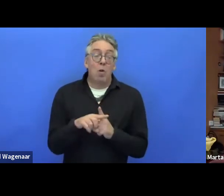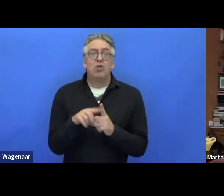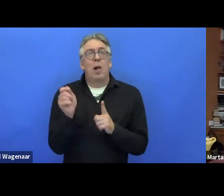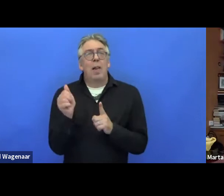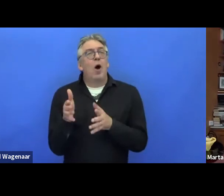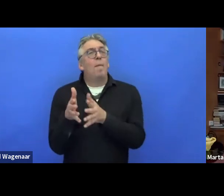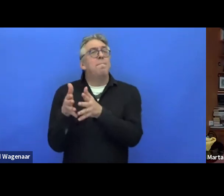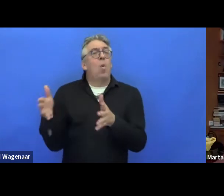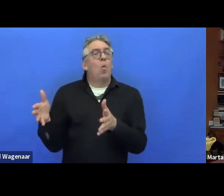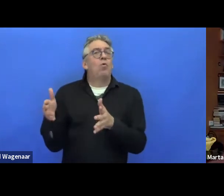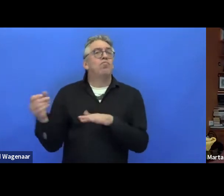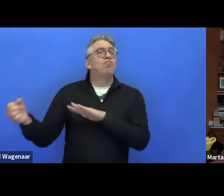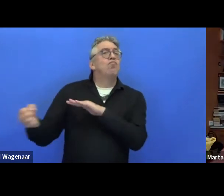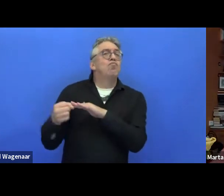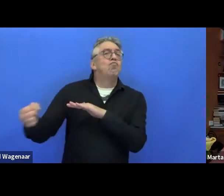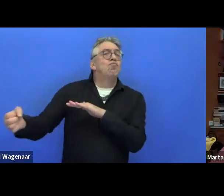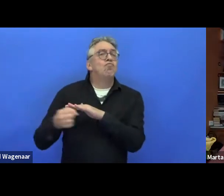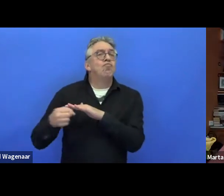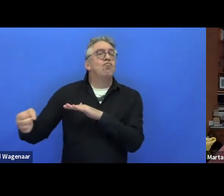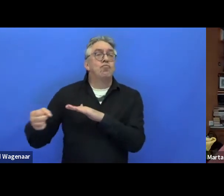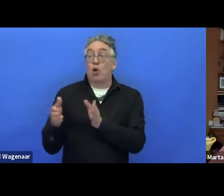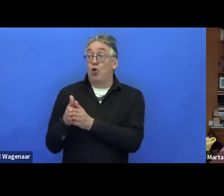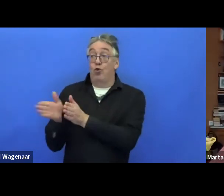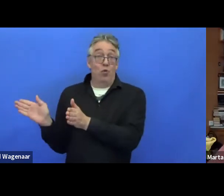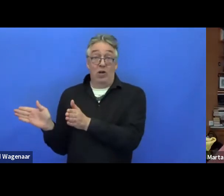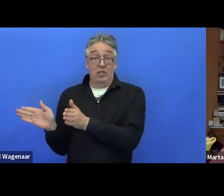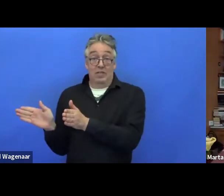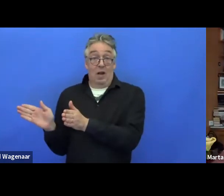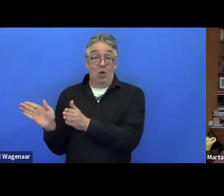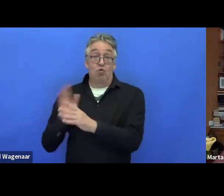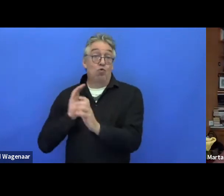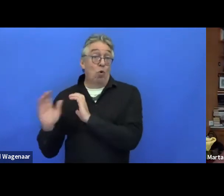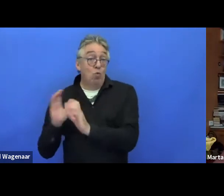The rest is communication and administration in the cabinet.